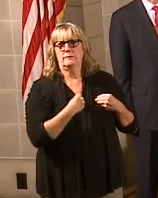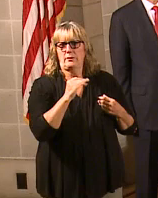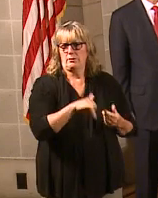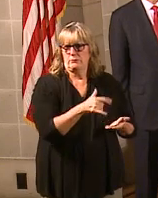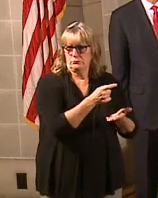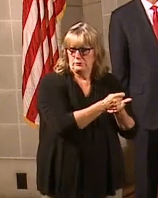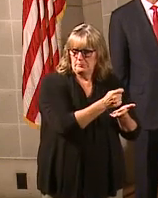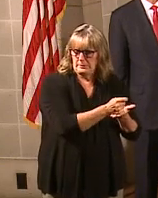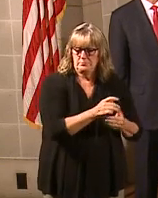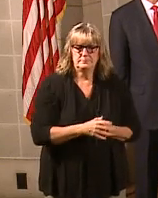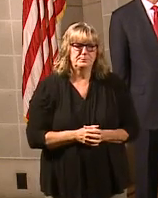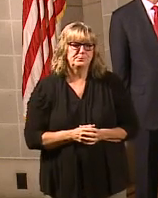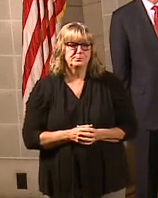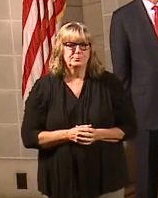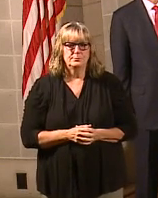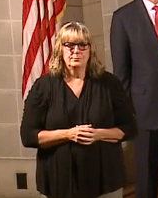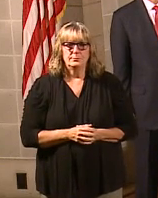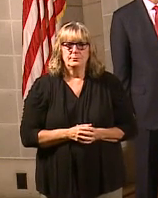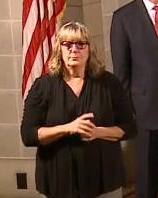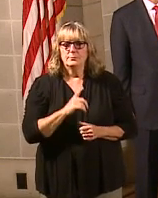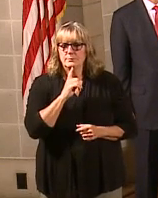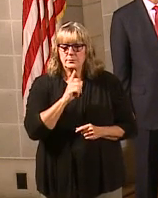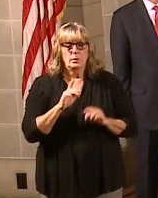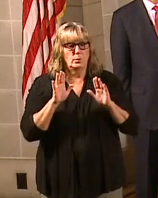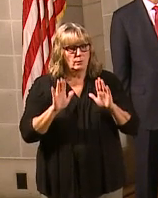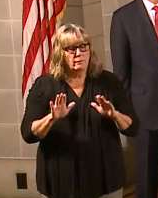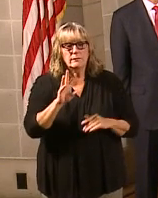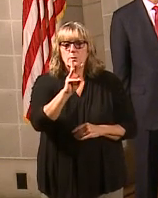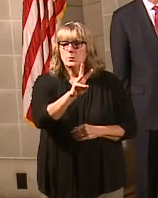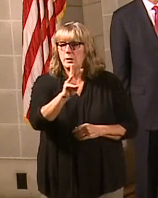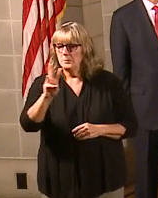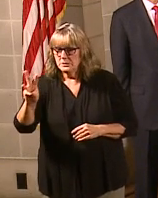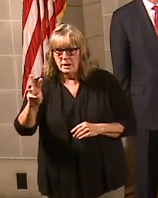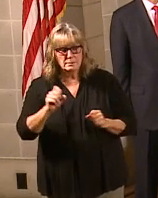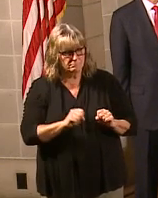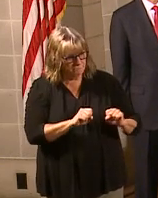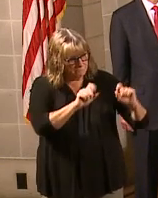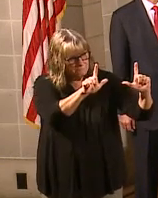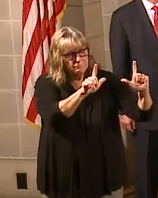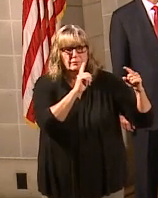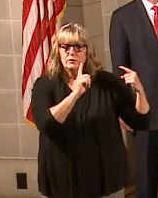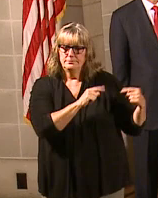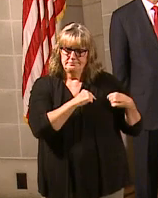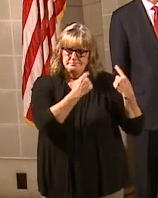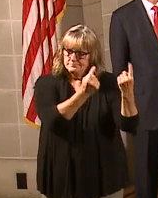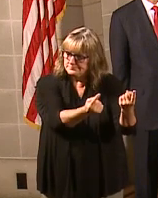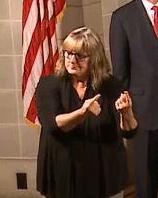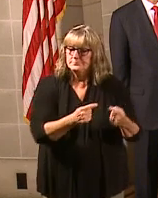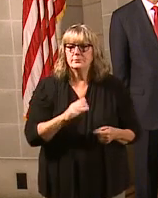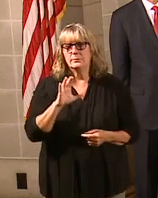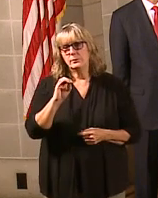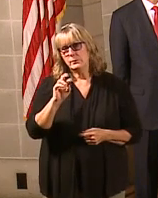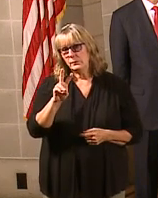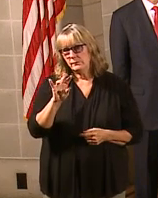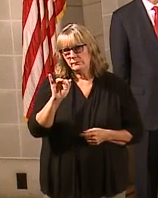FIND OR HOW WOULD A PROVIDER OR HOW WOULD A PATIENT FIND WHERE THEIR CLOSEST INFUSION CENTER IS